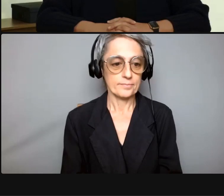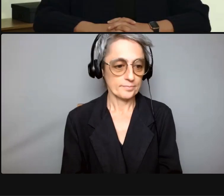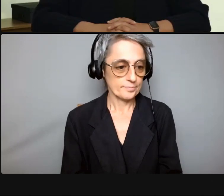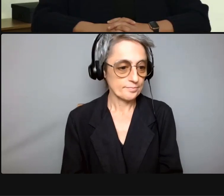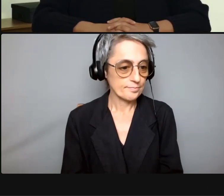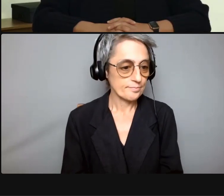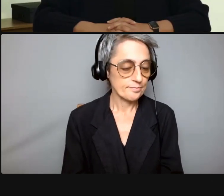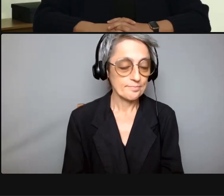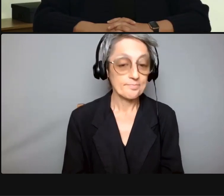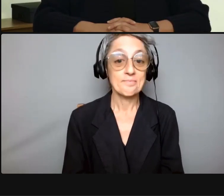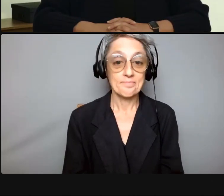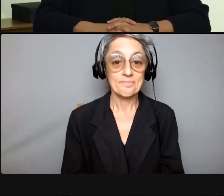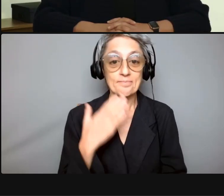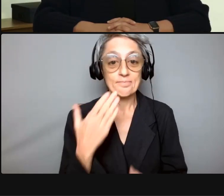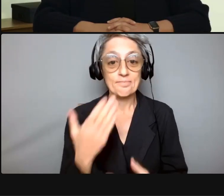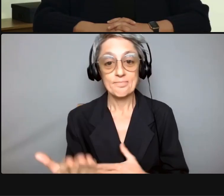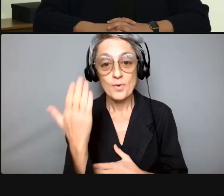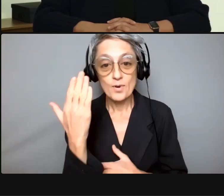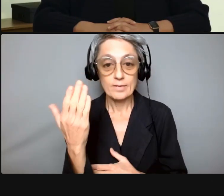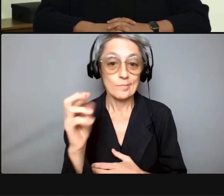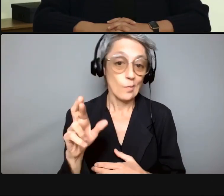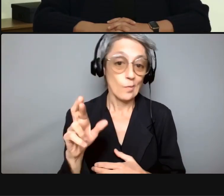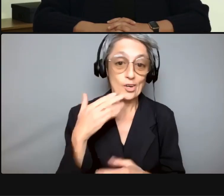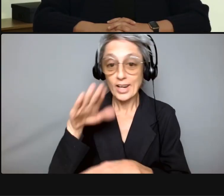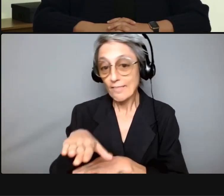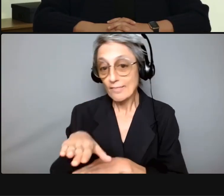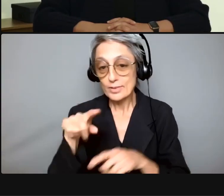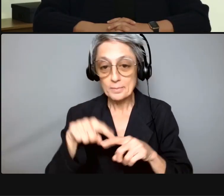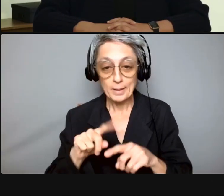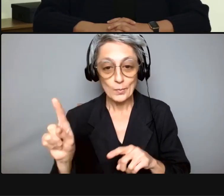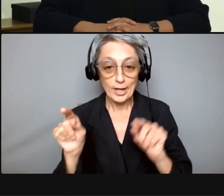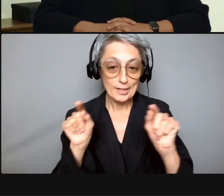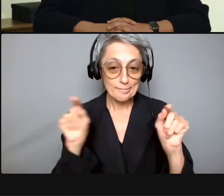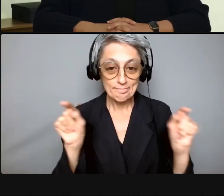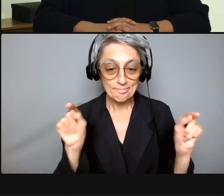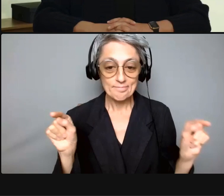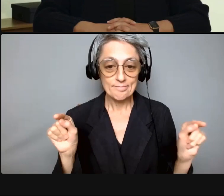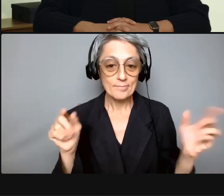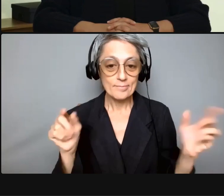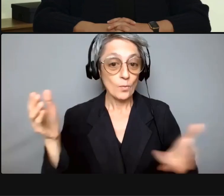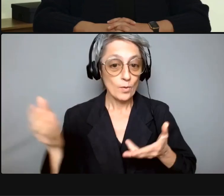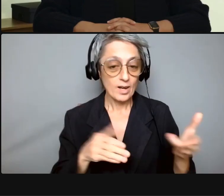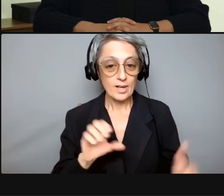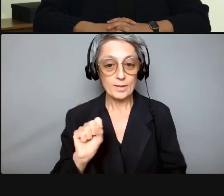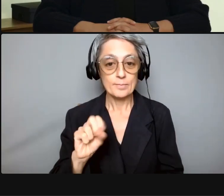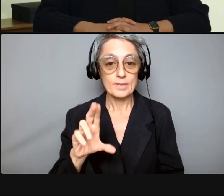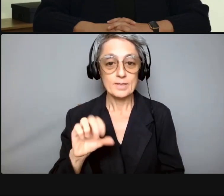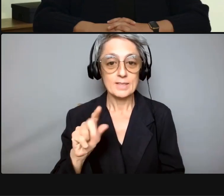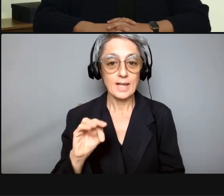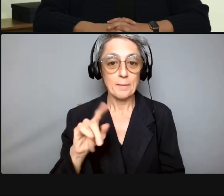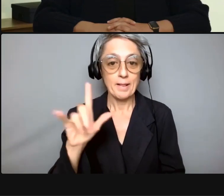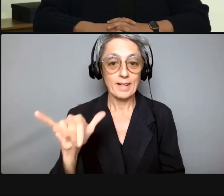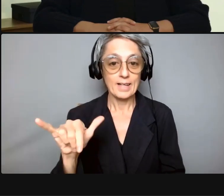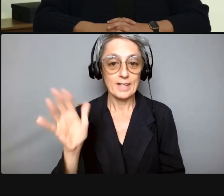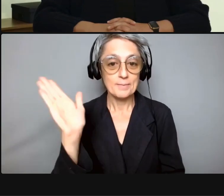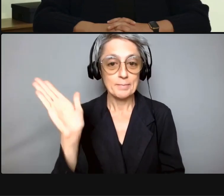Dr. Hawkins: Good morning or good afternoon. Welcome everyone to the Sustainability Speaker series for the federal community.